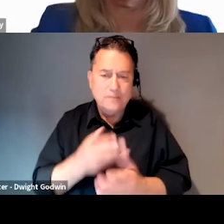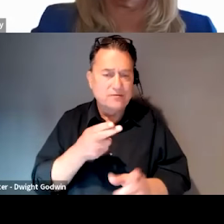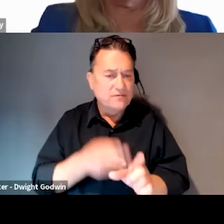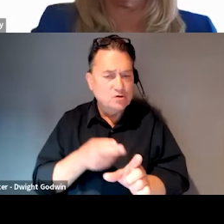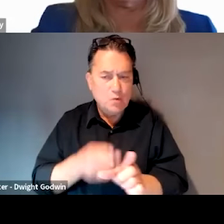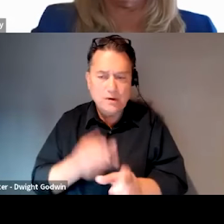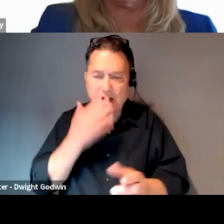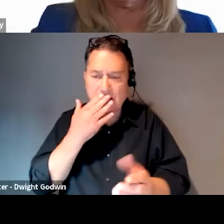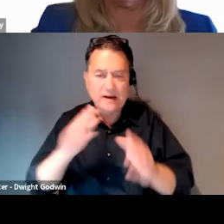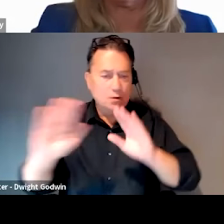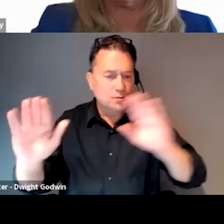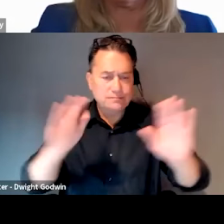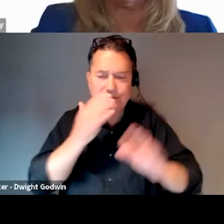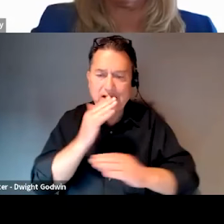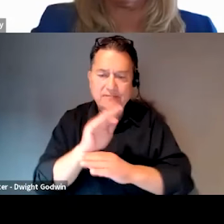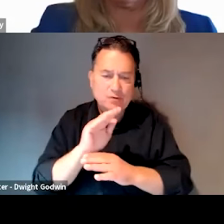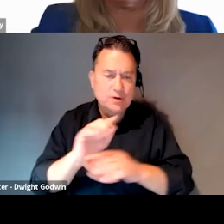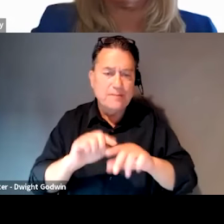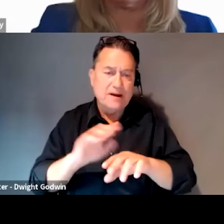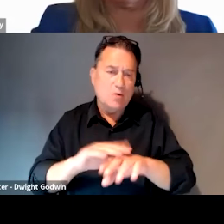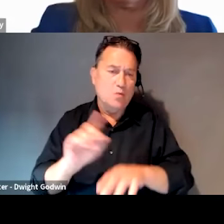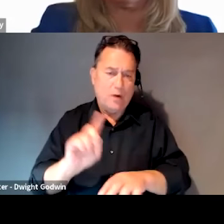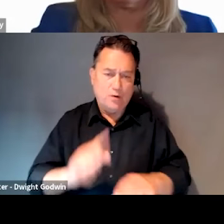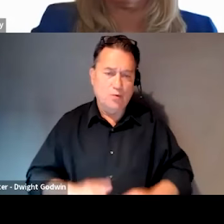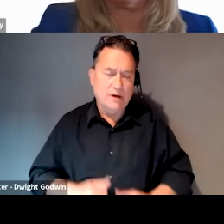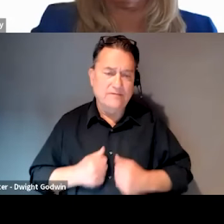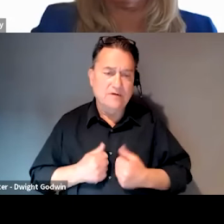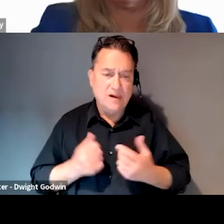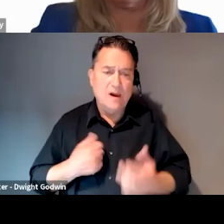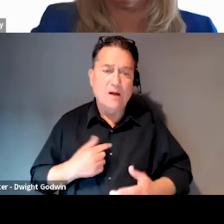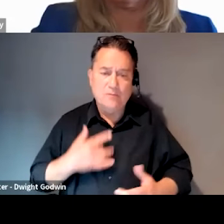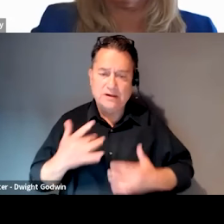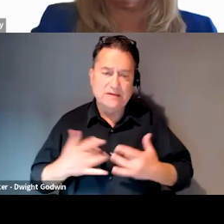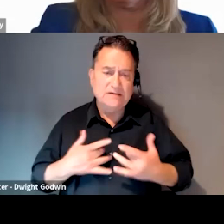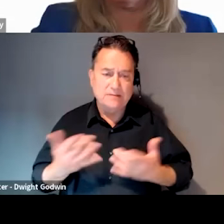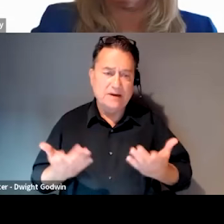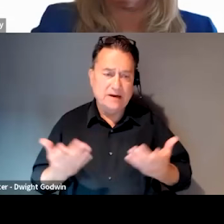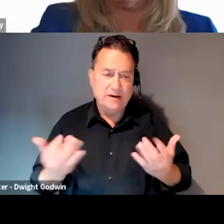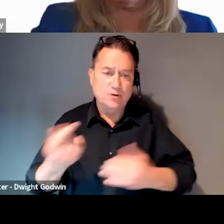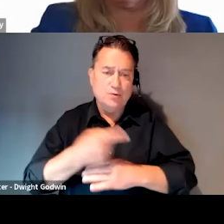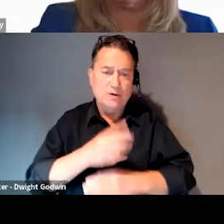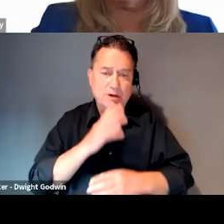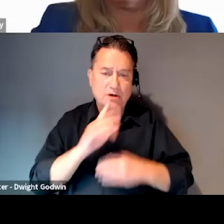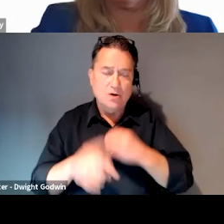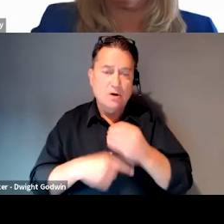Good morning, good afternoon, depending on where you're at. I'm excited to be here today with you to talk about making the connection,